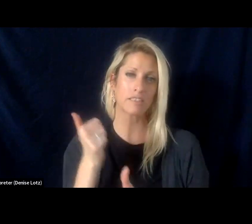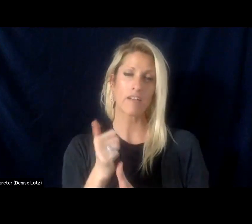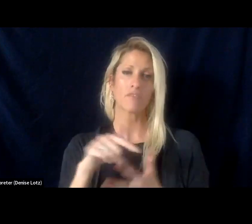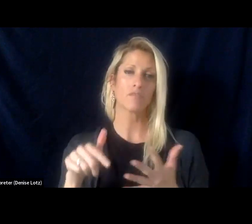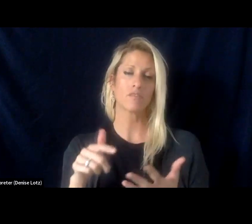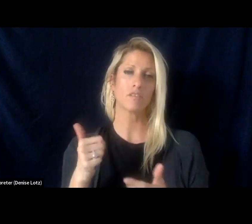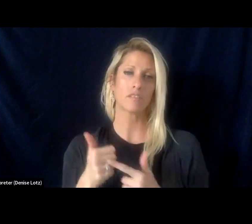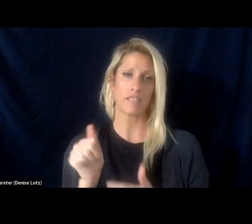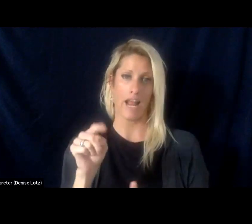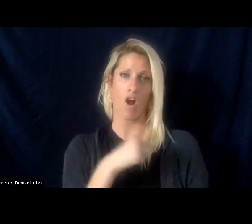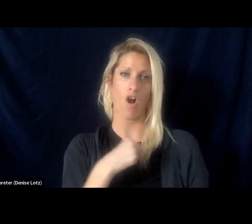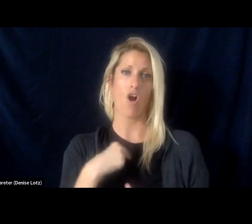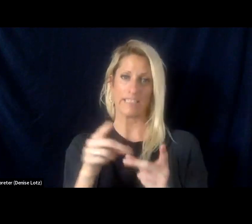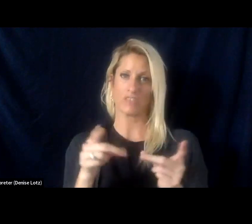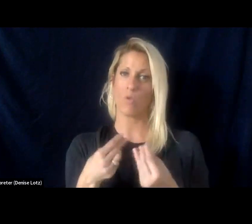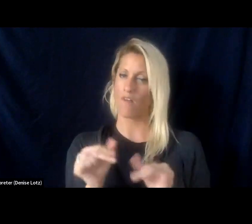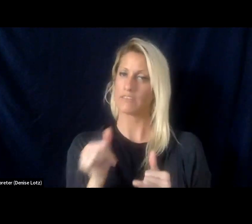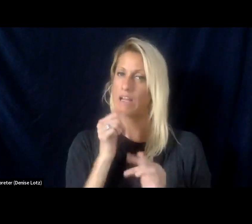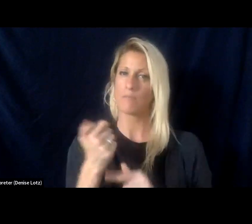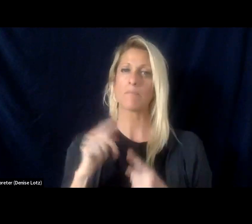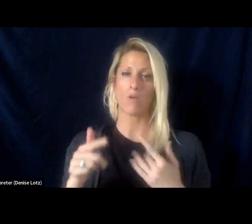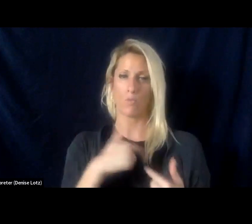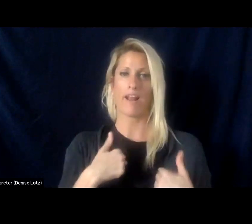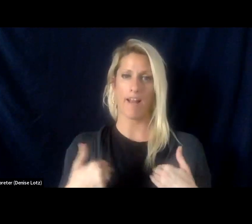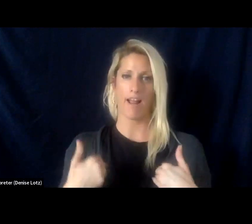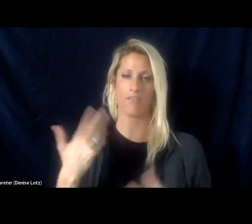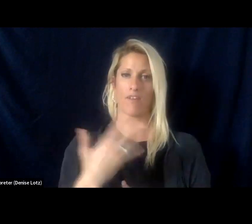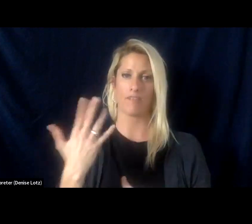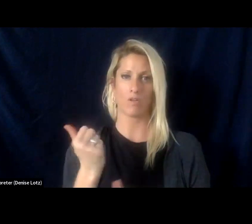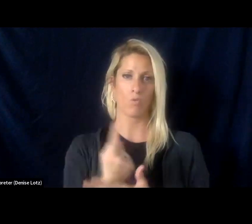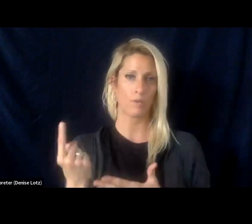our district office, and it's open five days a week. There's always somebody there, and